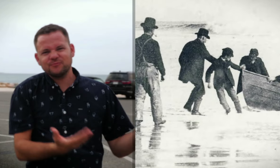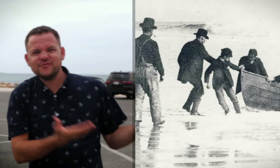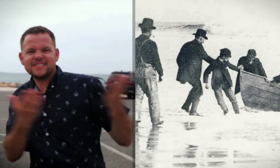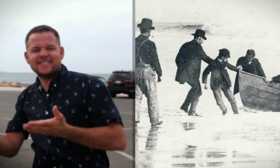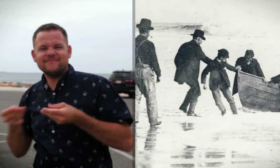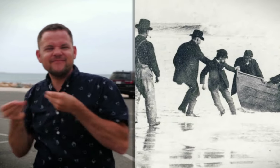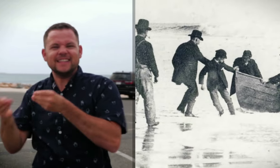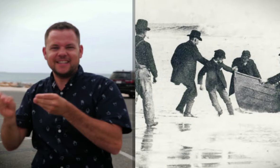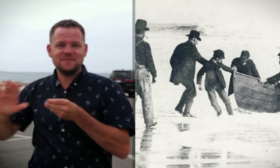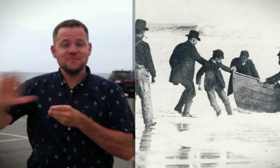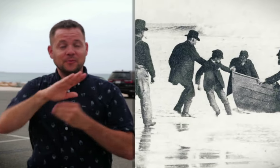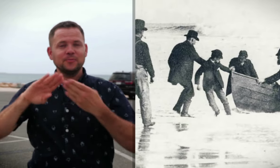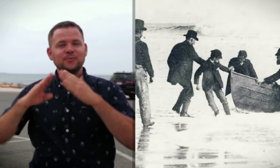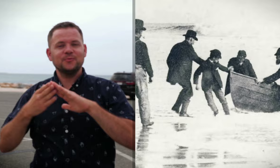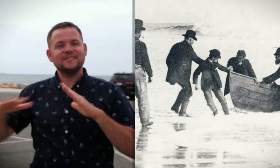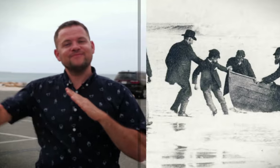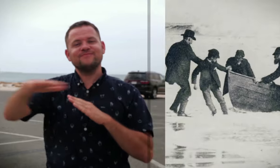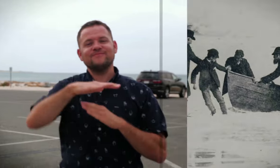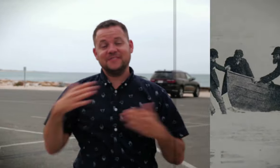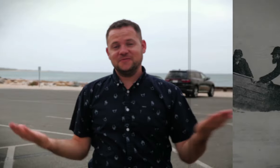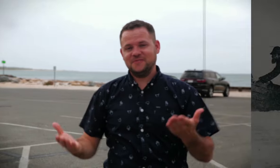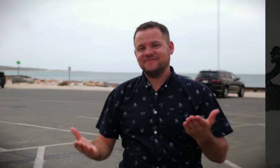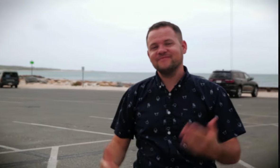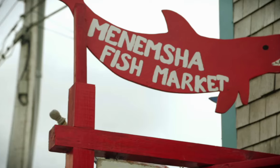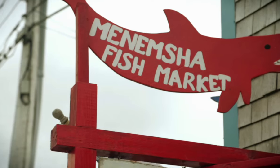After a day's haul they would bring the fish back to the land.